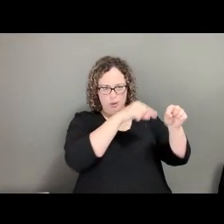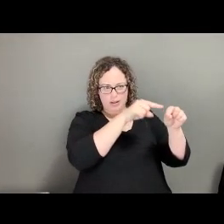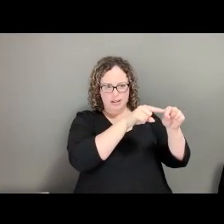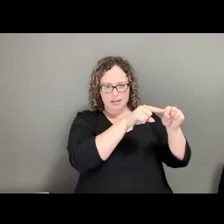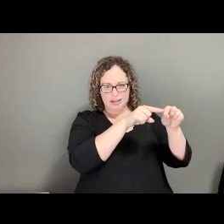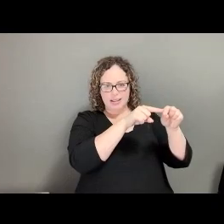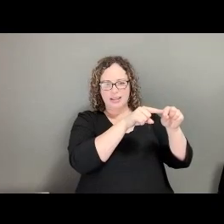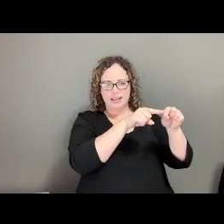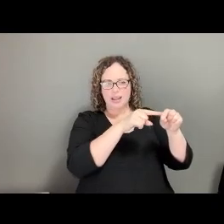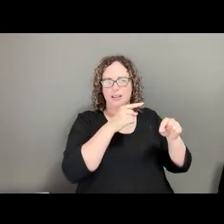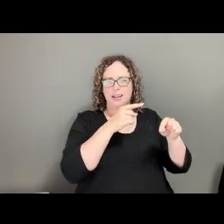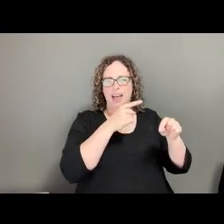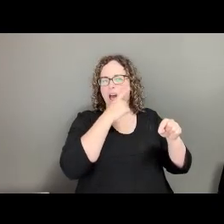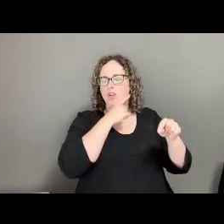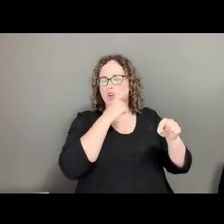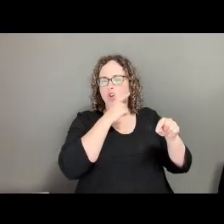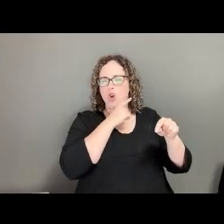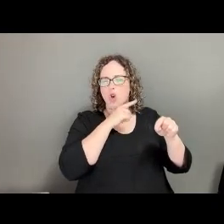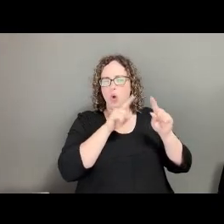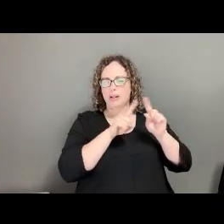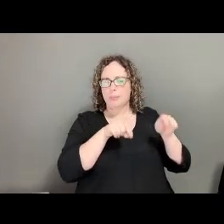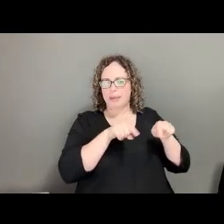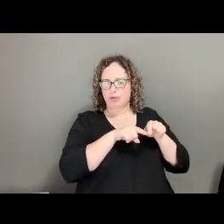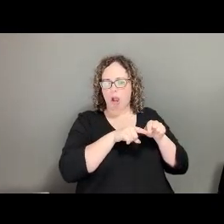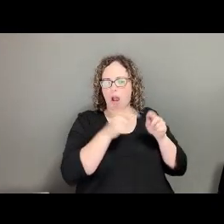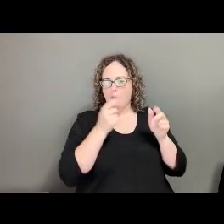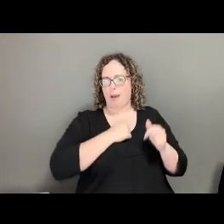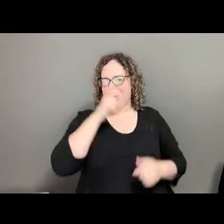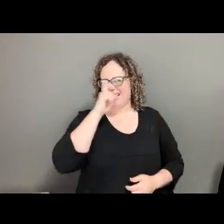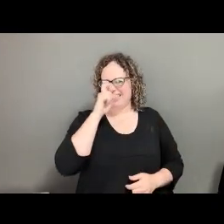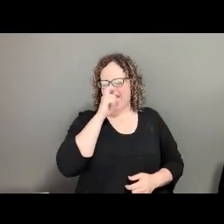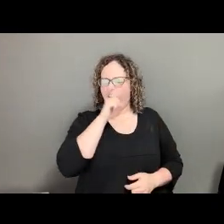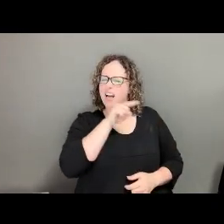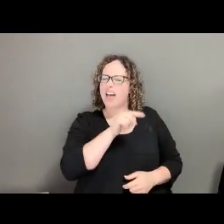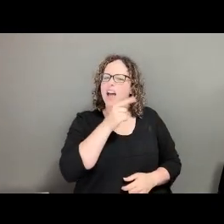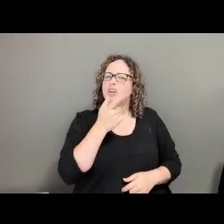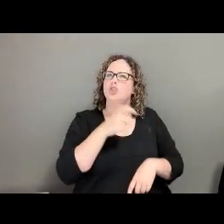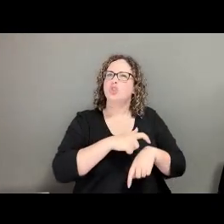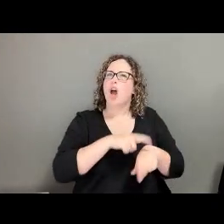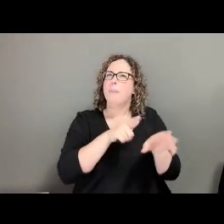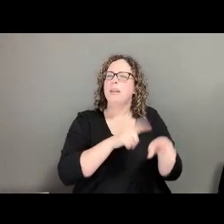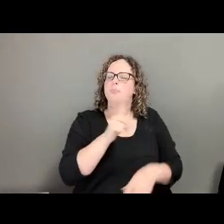So that was probably I think 96 or 97.